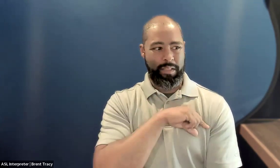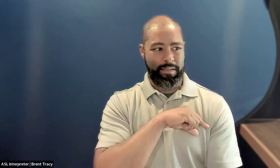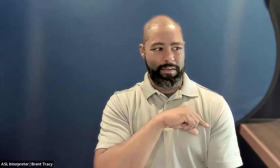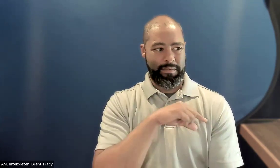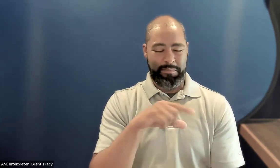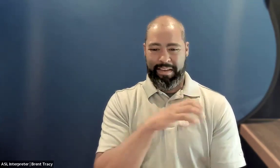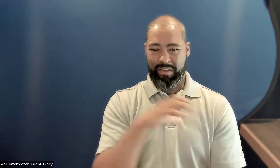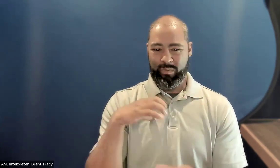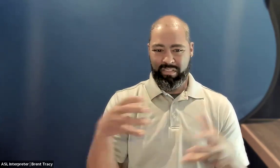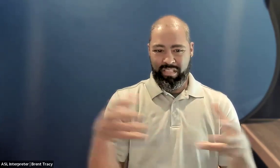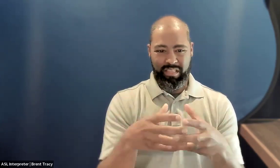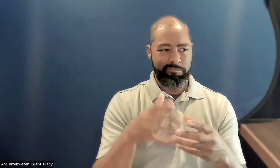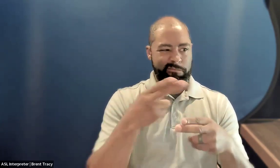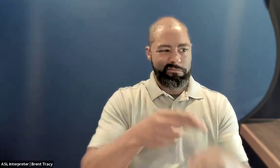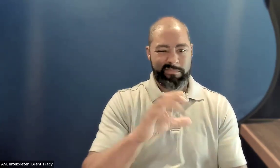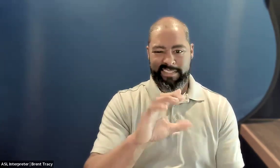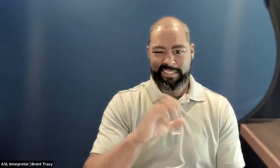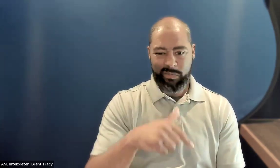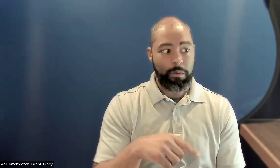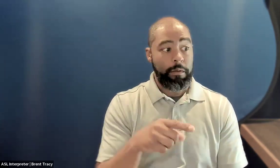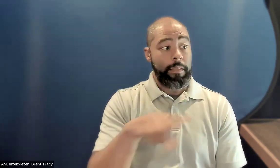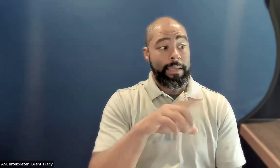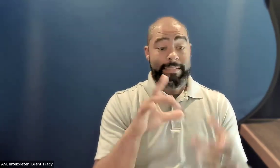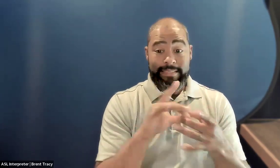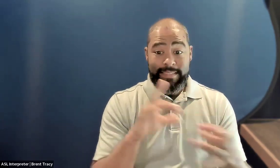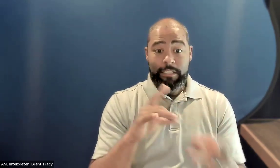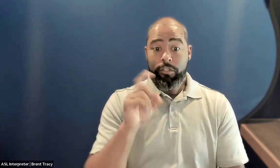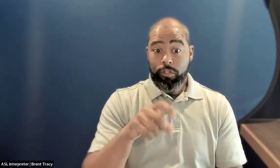what's called the social cost of carbon, meaning that if a